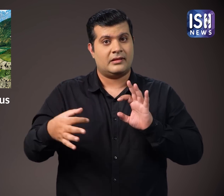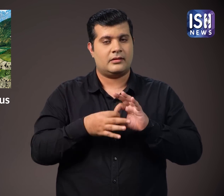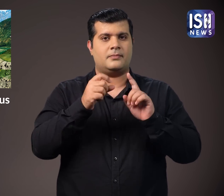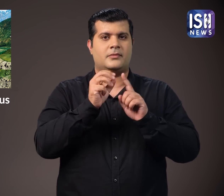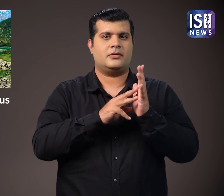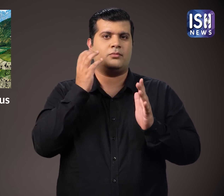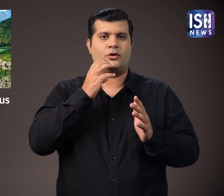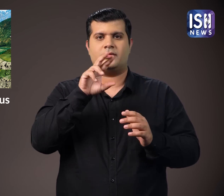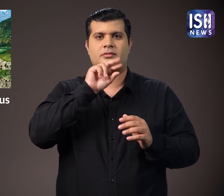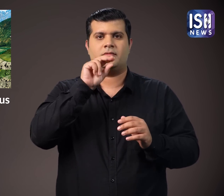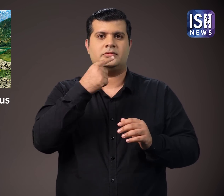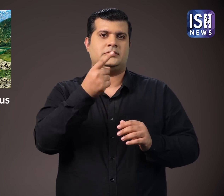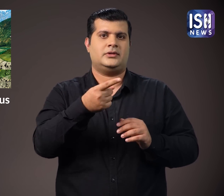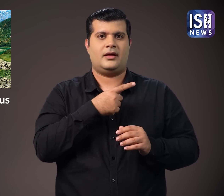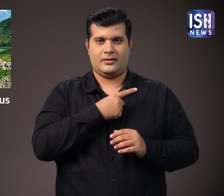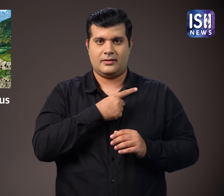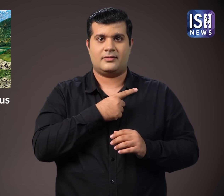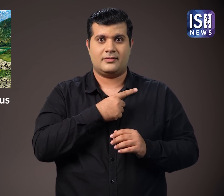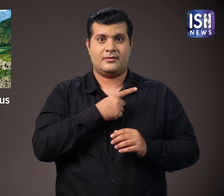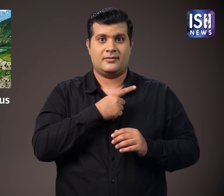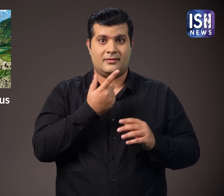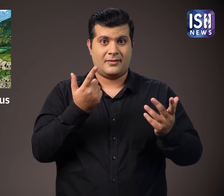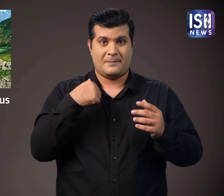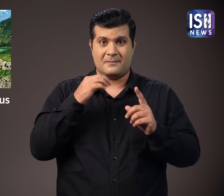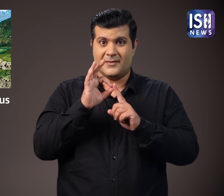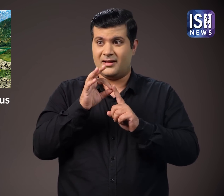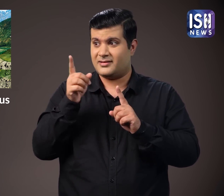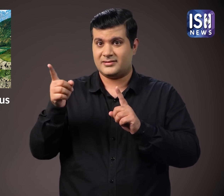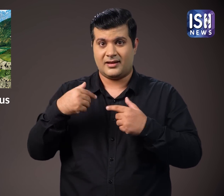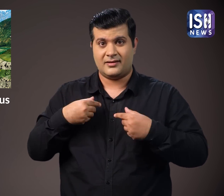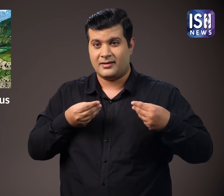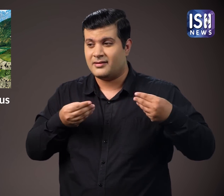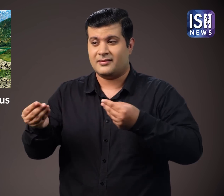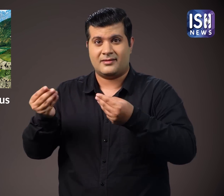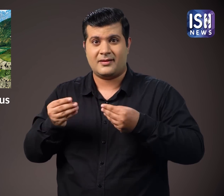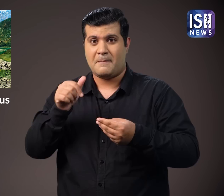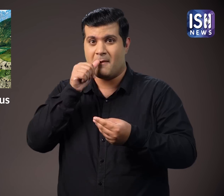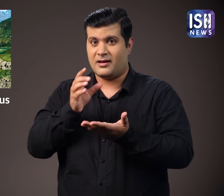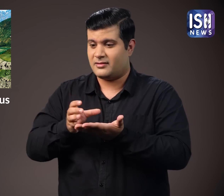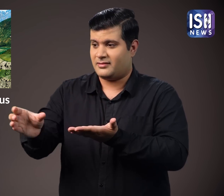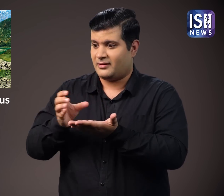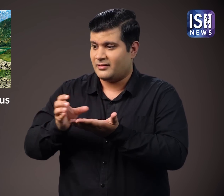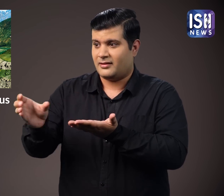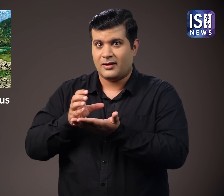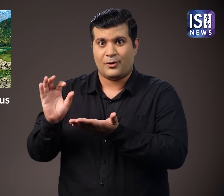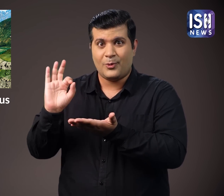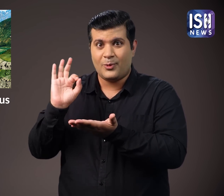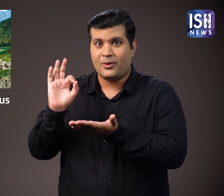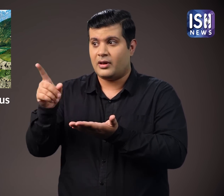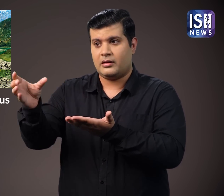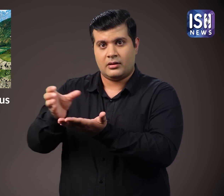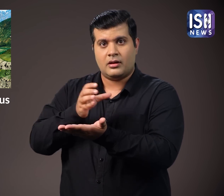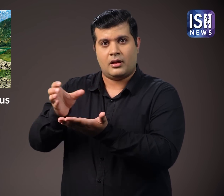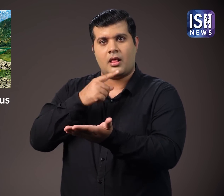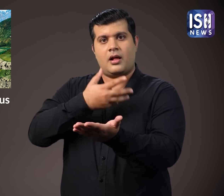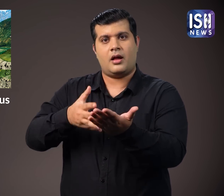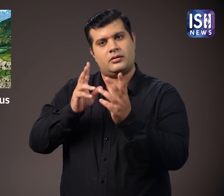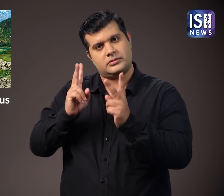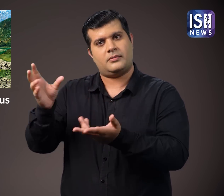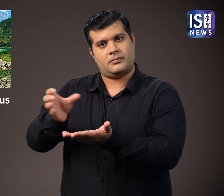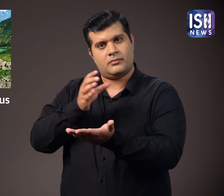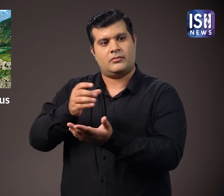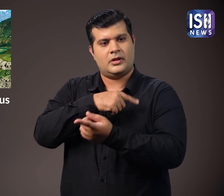Hence, PM Modi remarked that India remained diplomatic, continuing the water supply, while Pakistan responded with bloodshed.